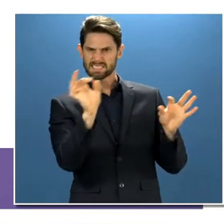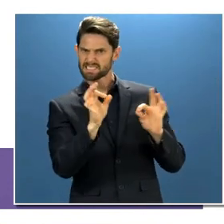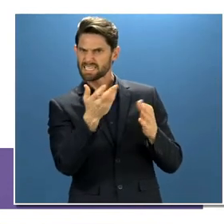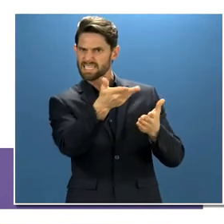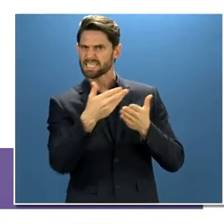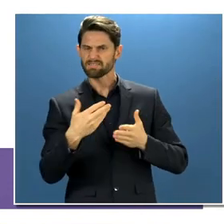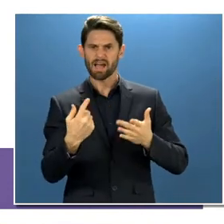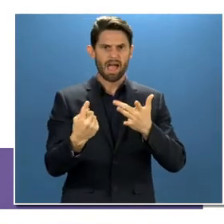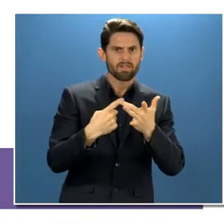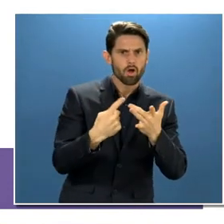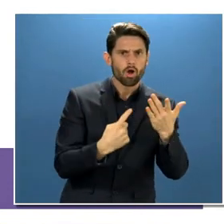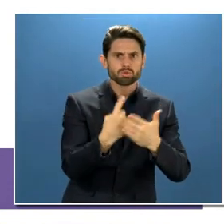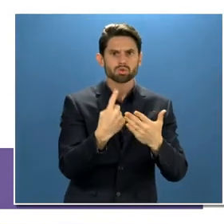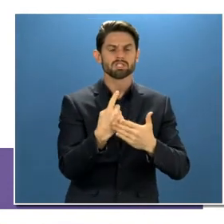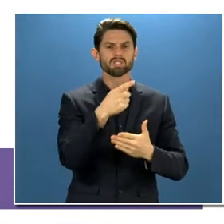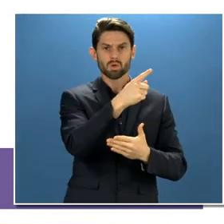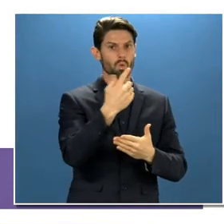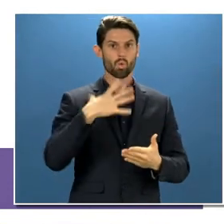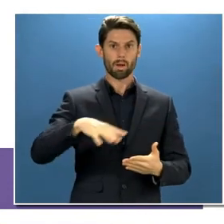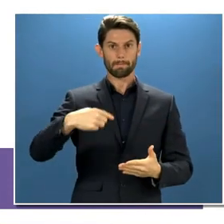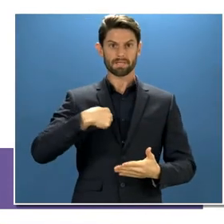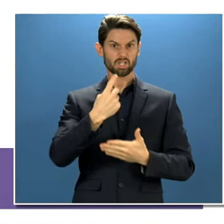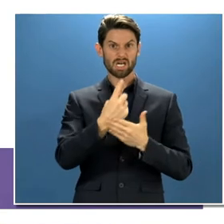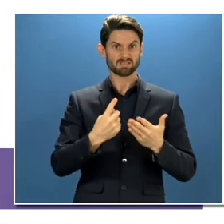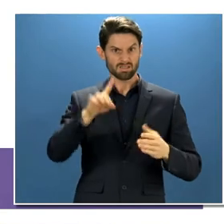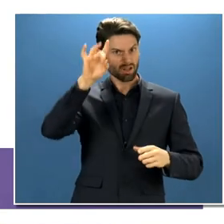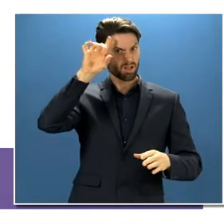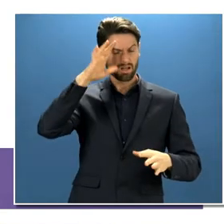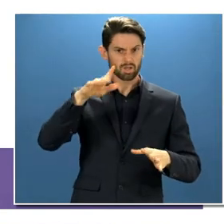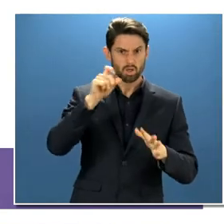most things, so they just expect me to run around like crazy, and I didn't like that.